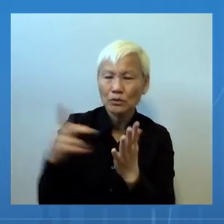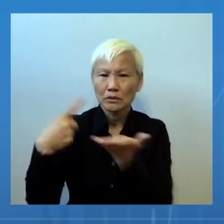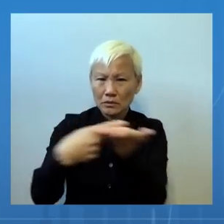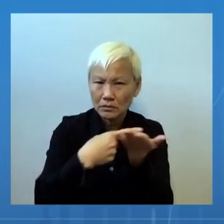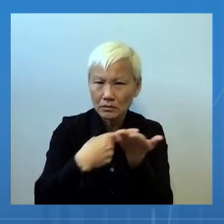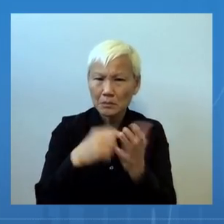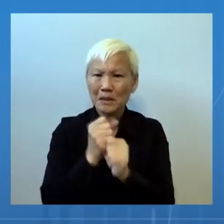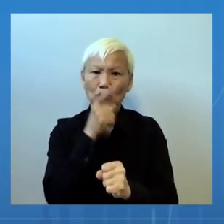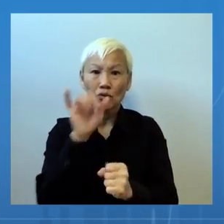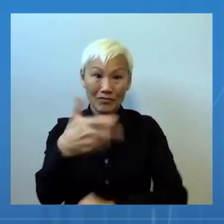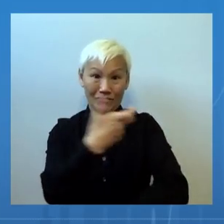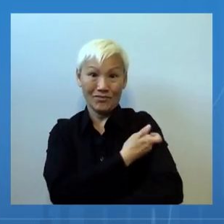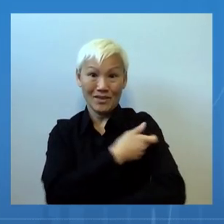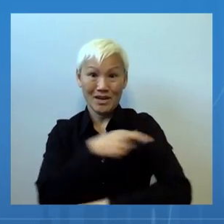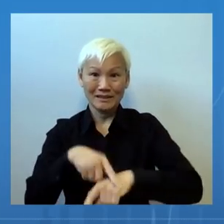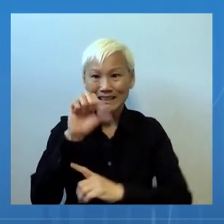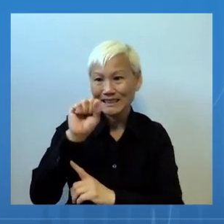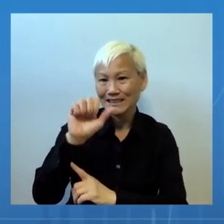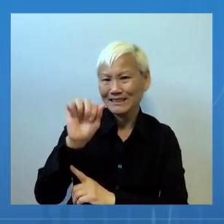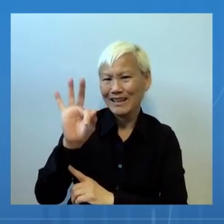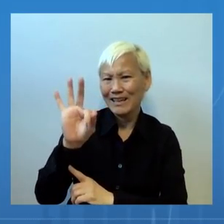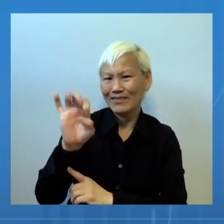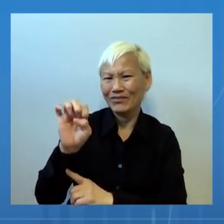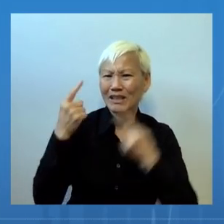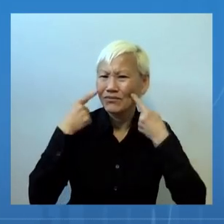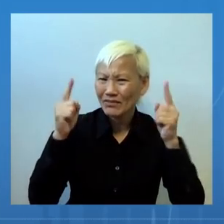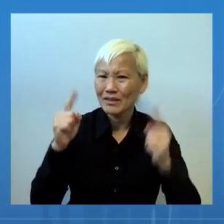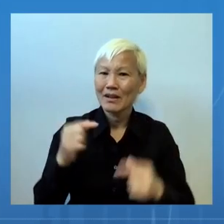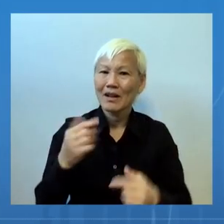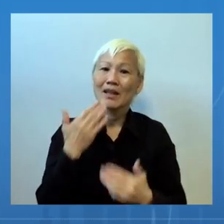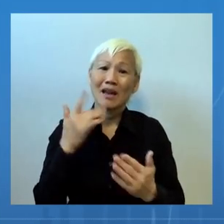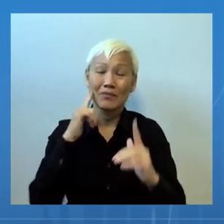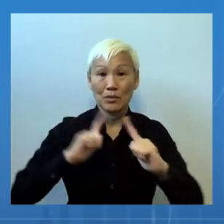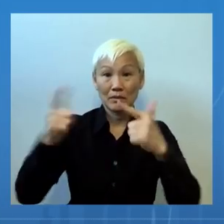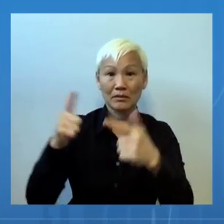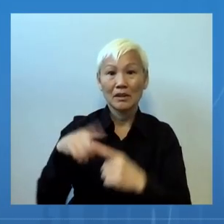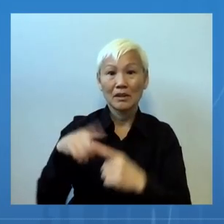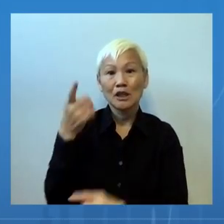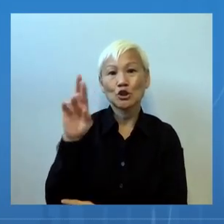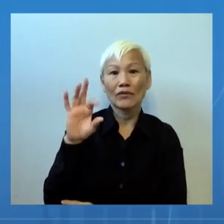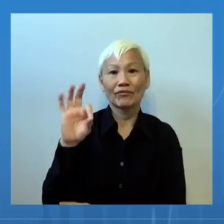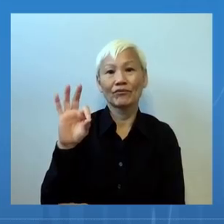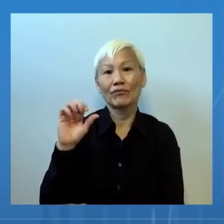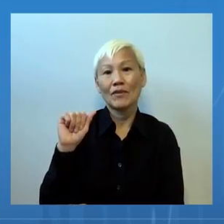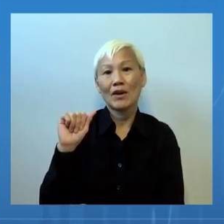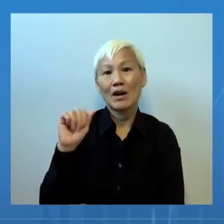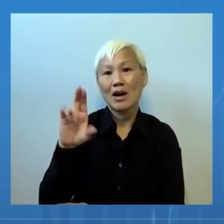Thank you. I'll now turn things over to you, Dr. Fauci. Dr. Fauci: Thank you very much, Dr. Walensky.